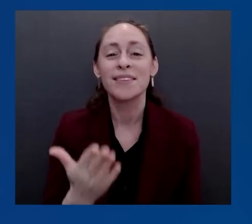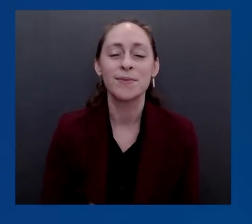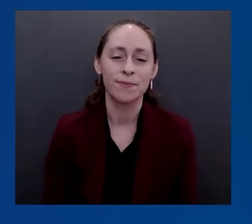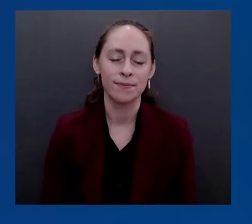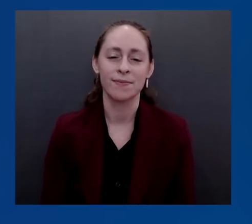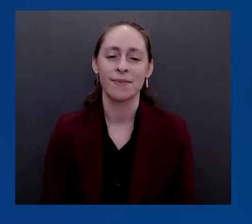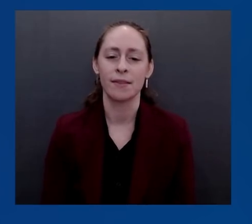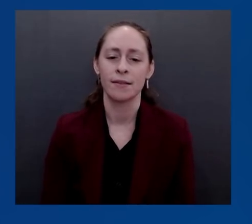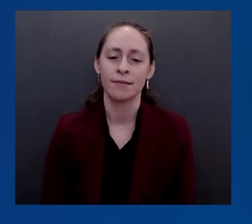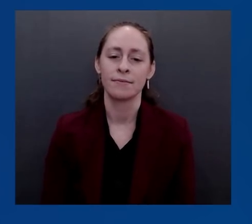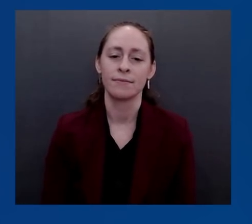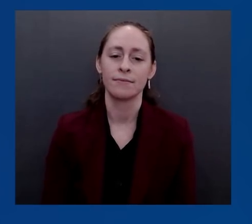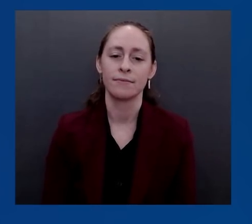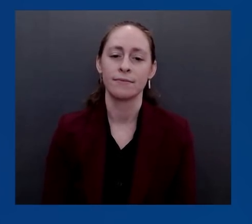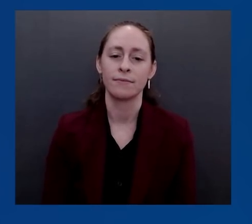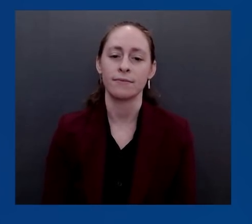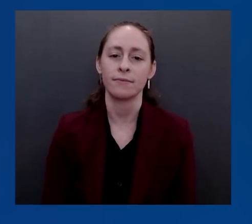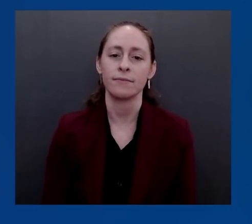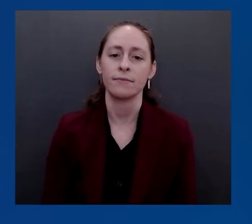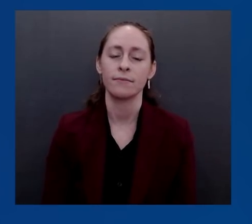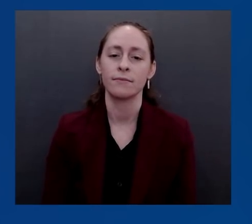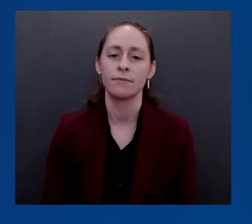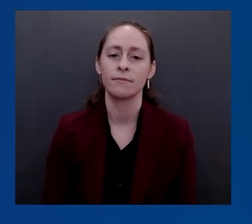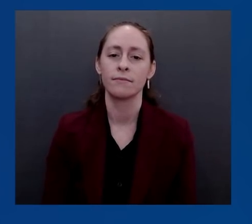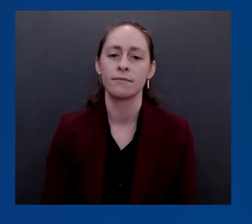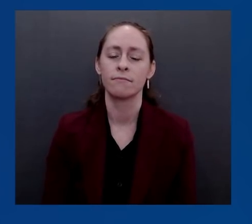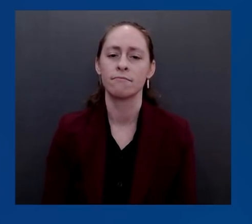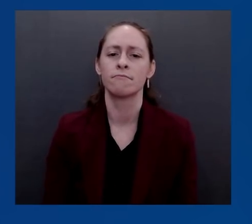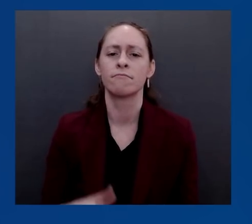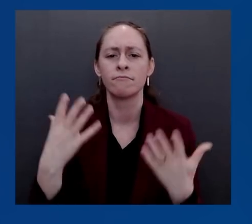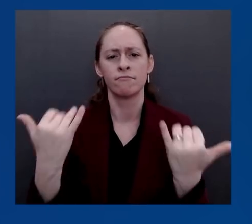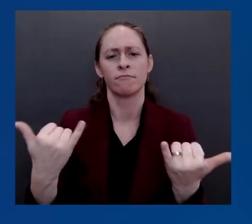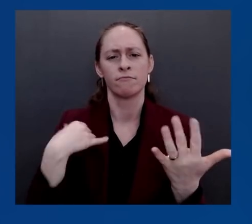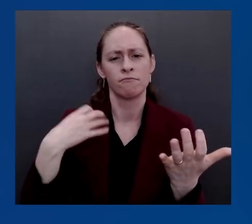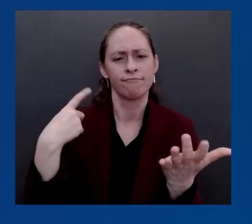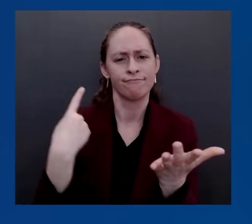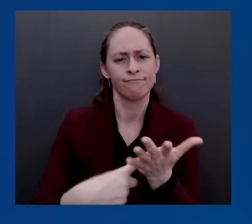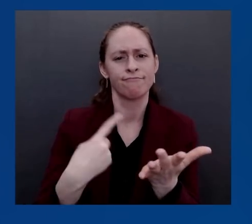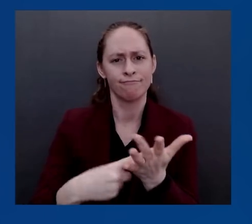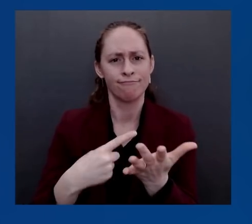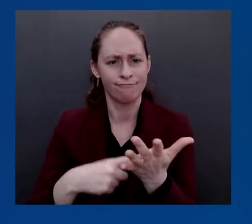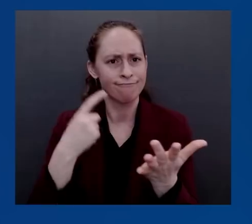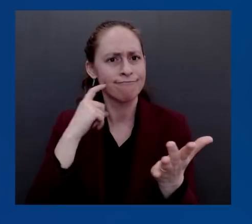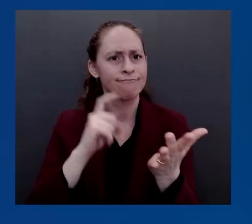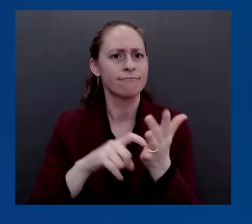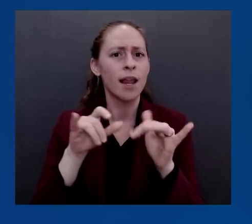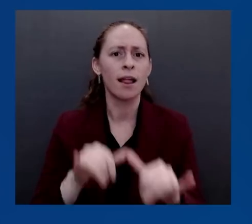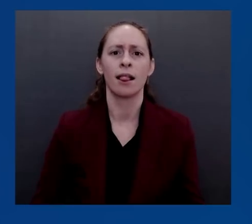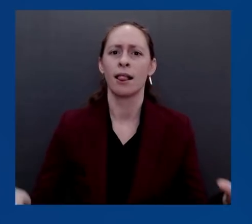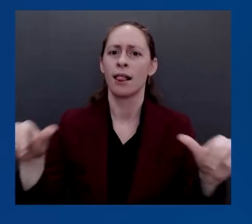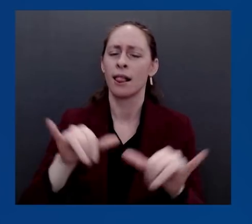that is now frequently being asked following the data that has come out from the cohorts who have been followed,